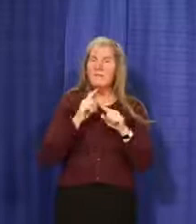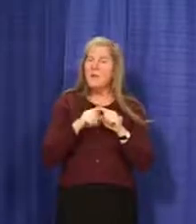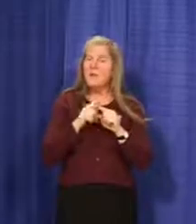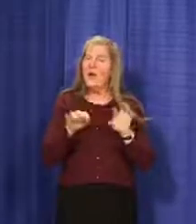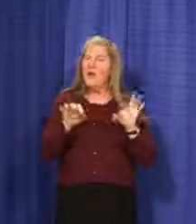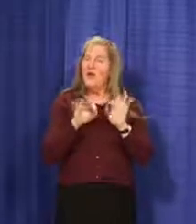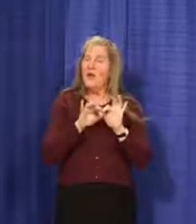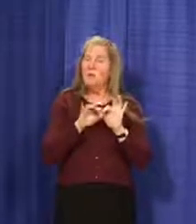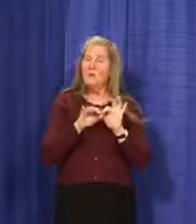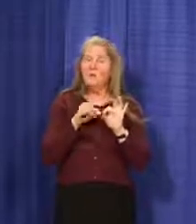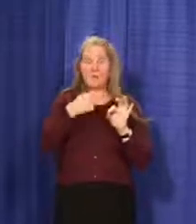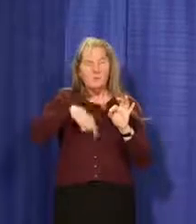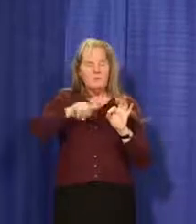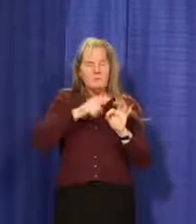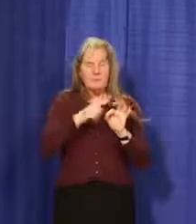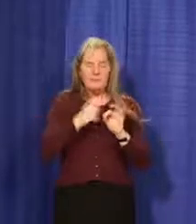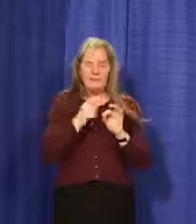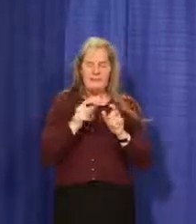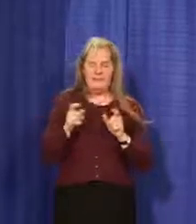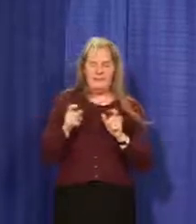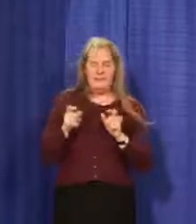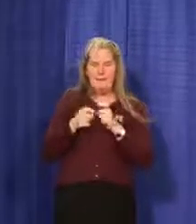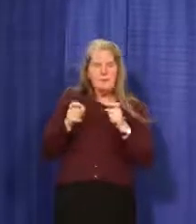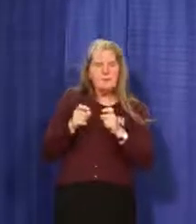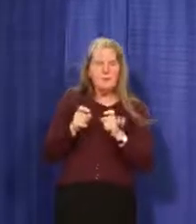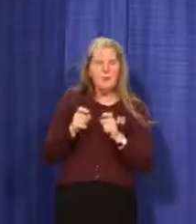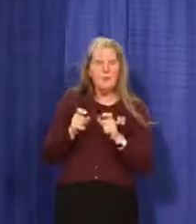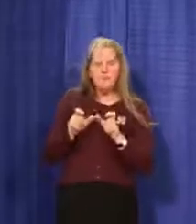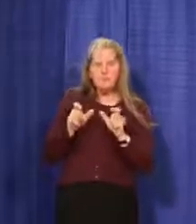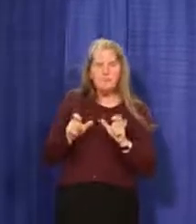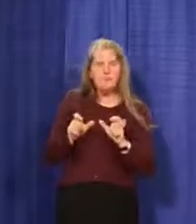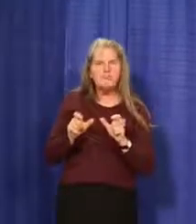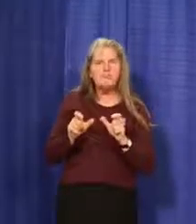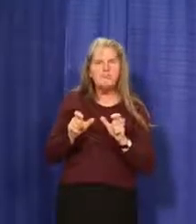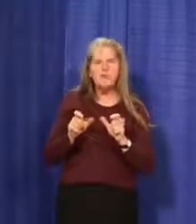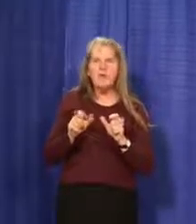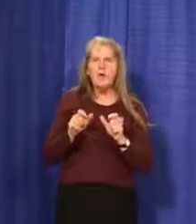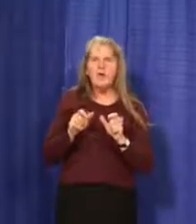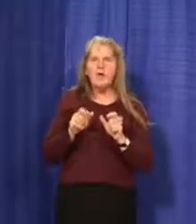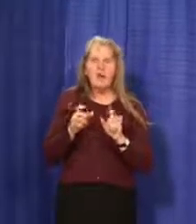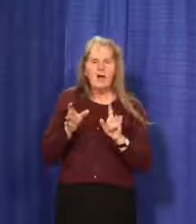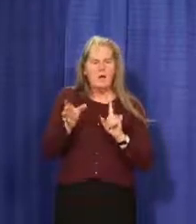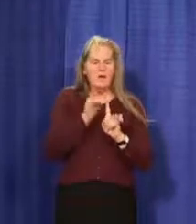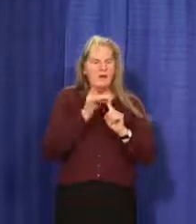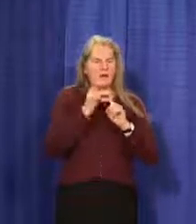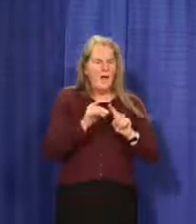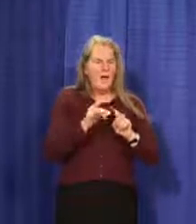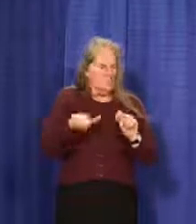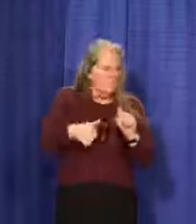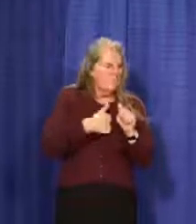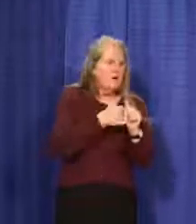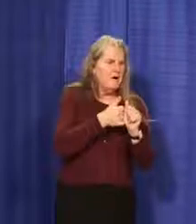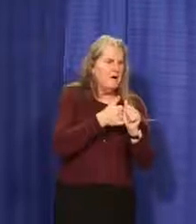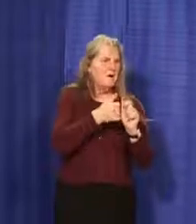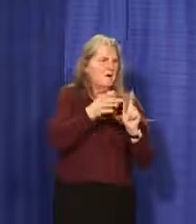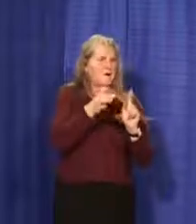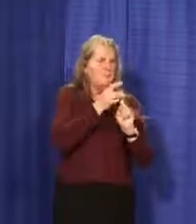But as long as we keep in this mode of case containment, so we can do the follow-up.